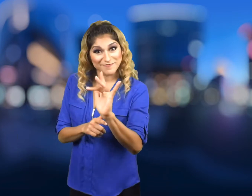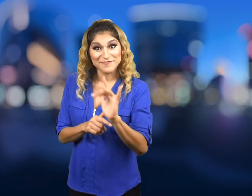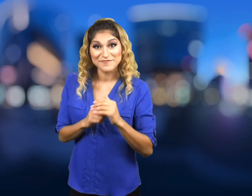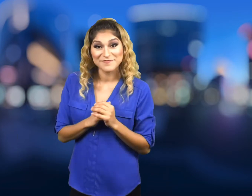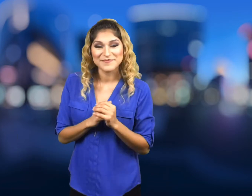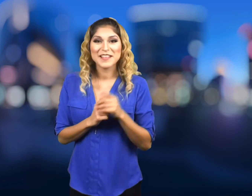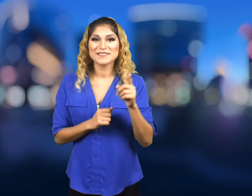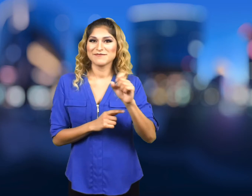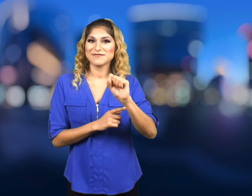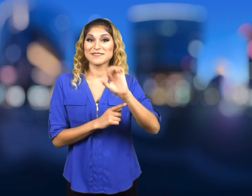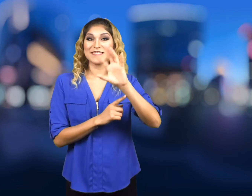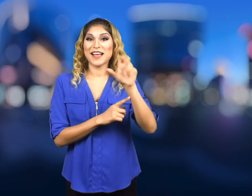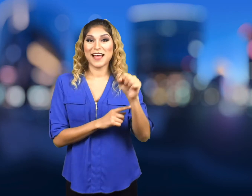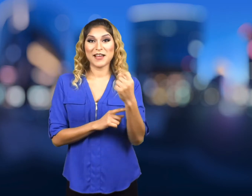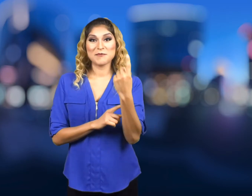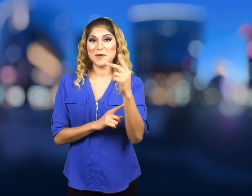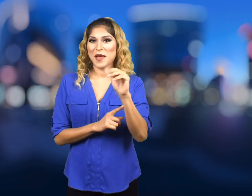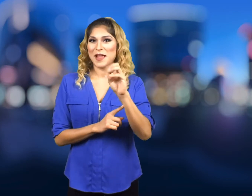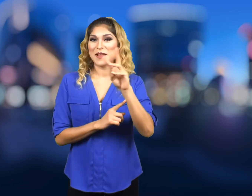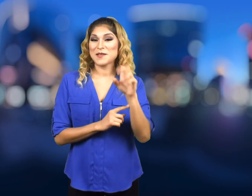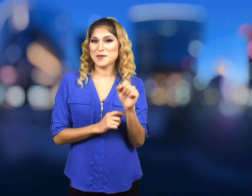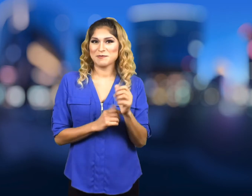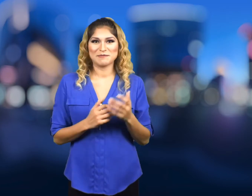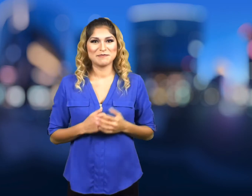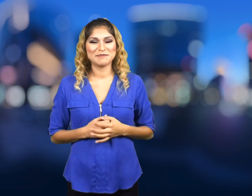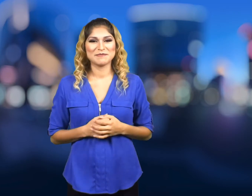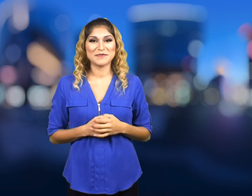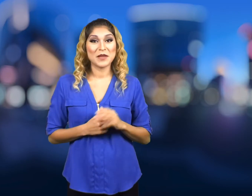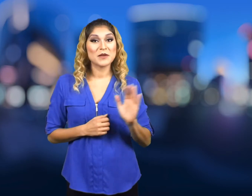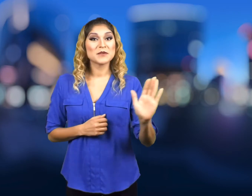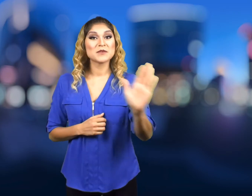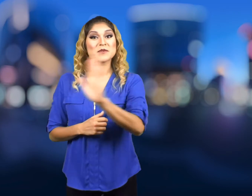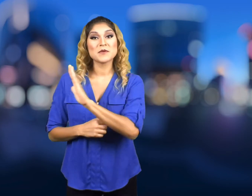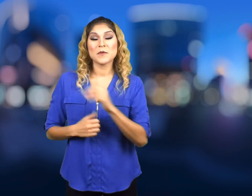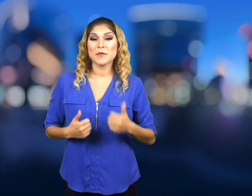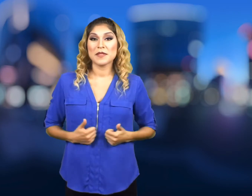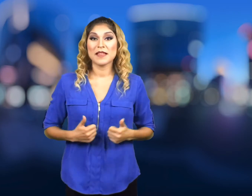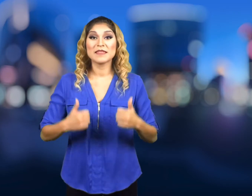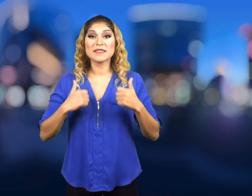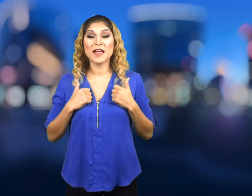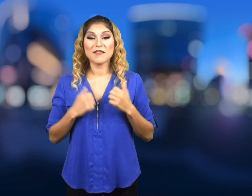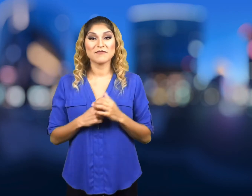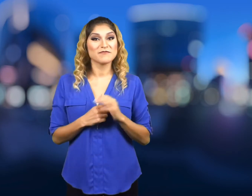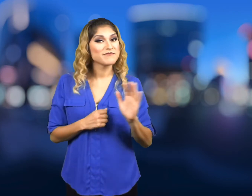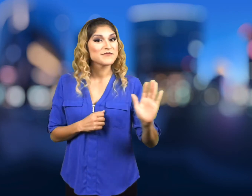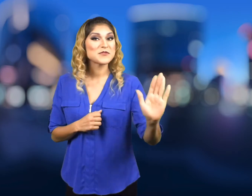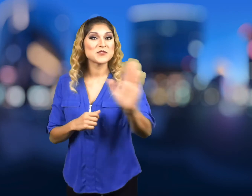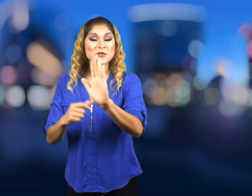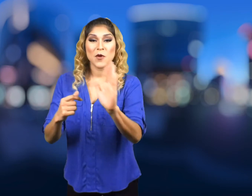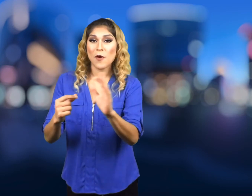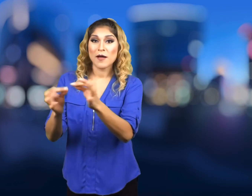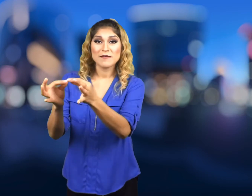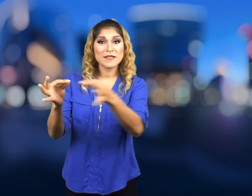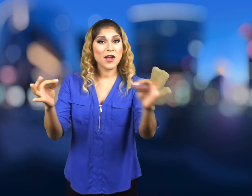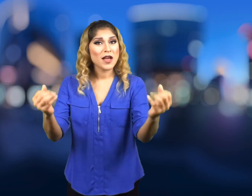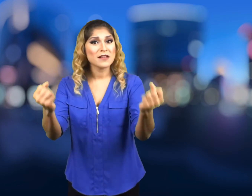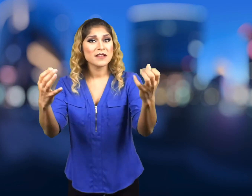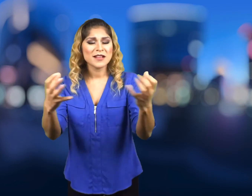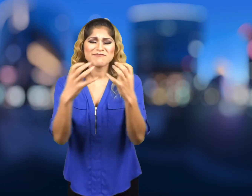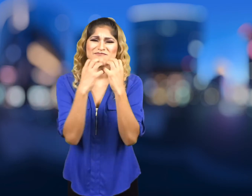Sign1News. Your life. Your language.